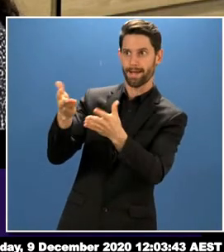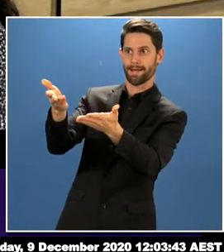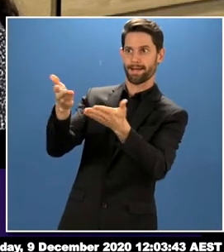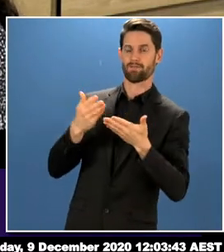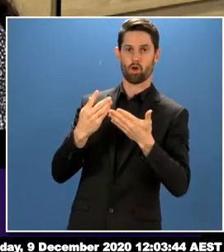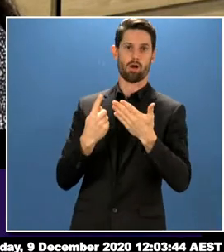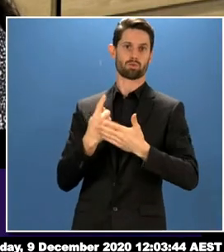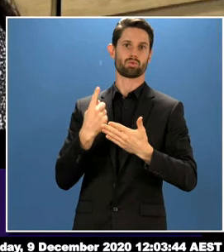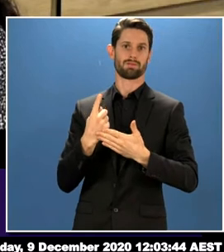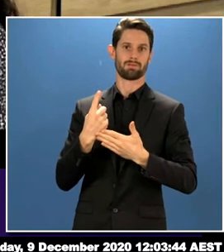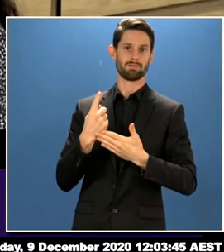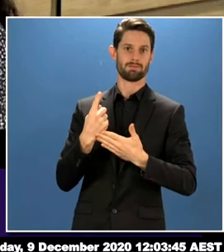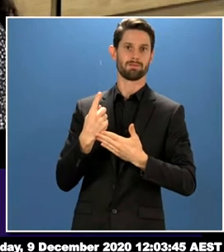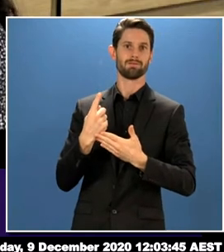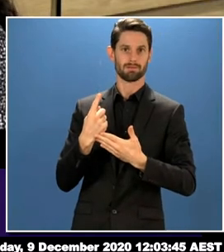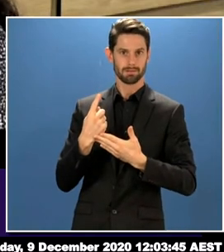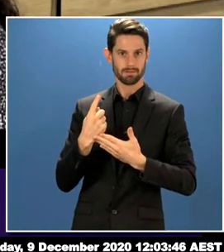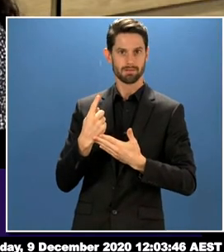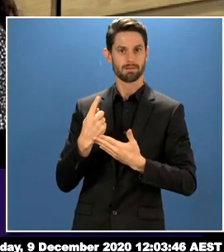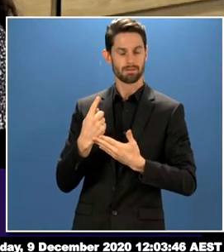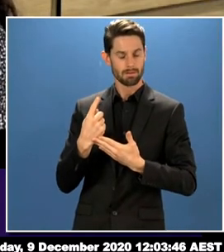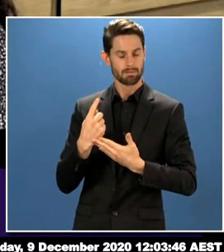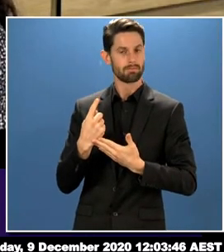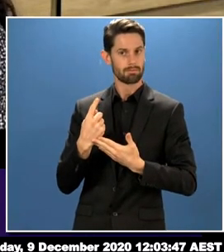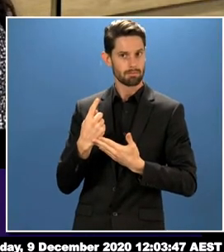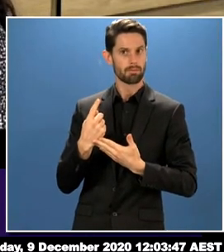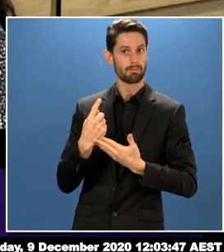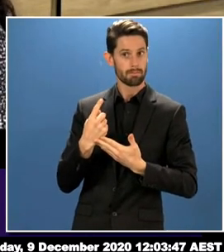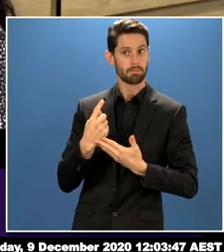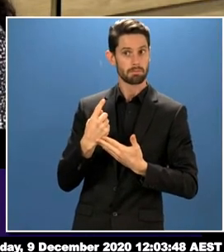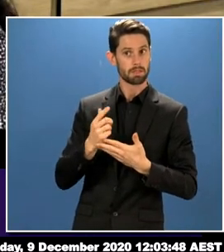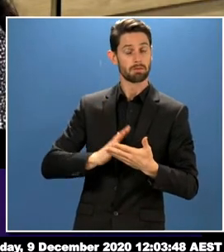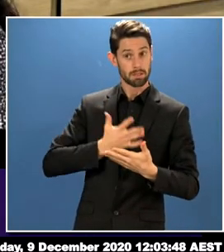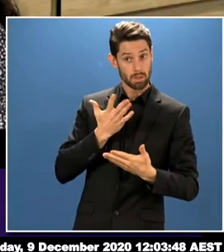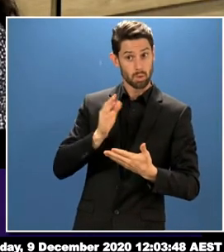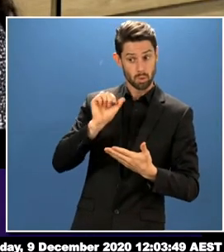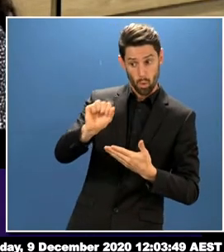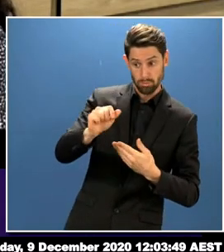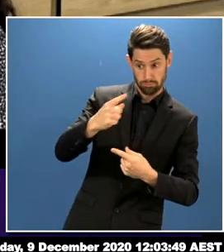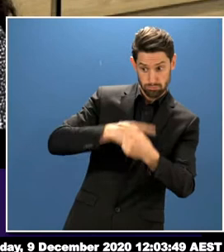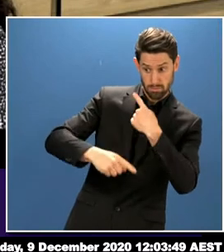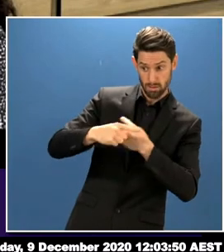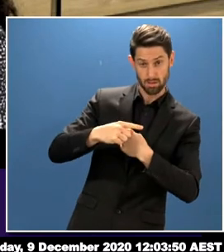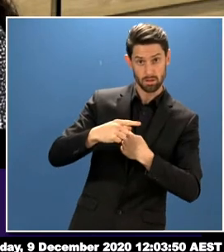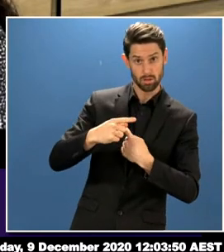And from what you've told us, it's your experience that a person with a disability who is given a workplace opportunity,